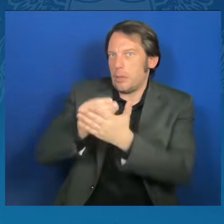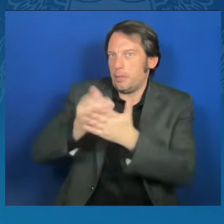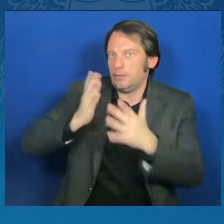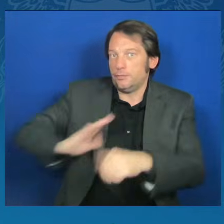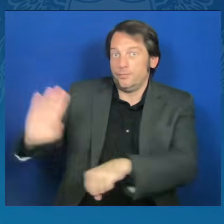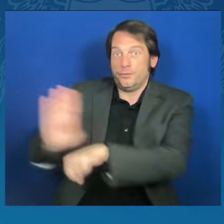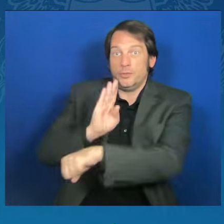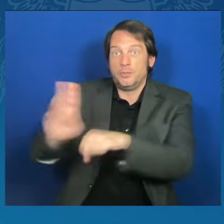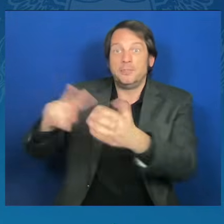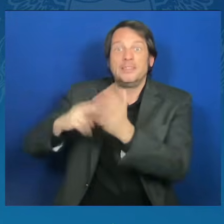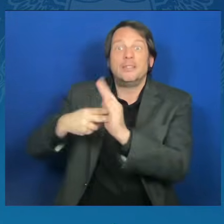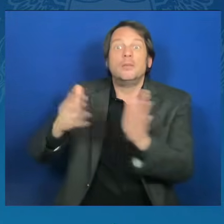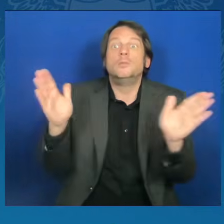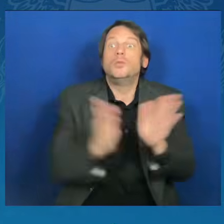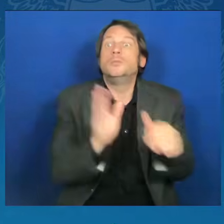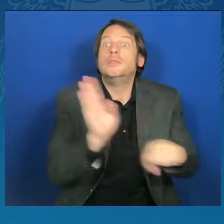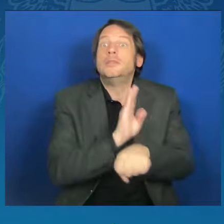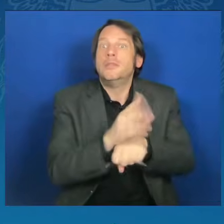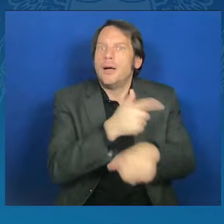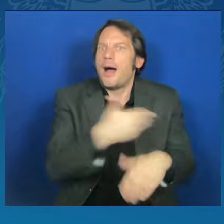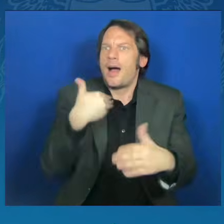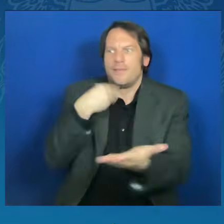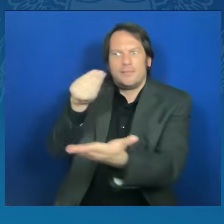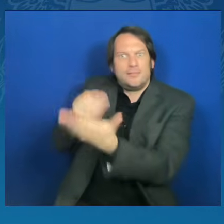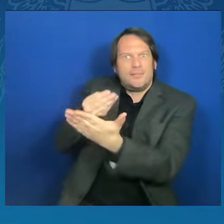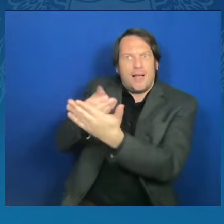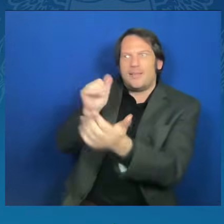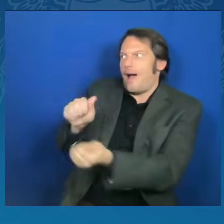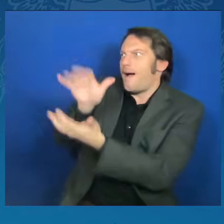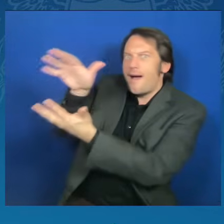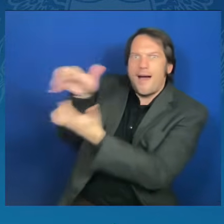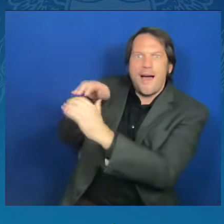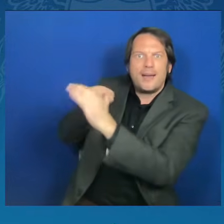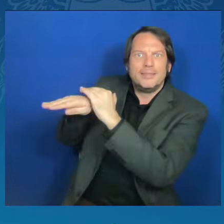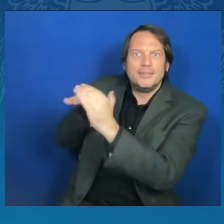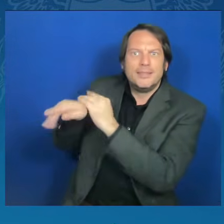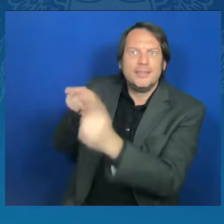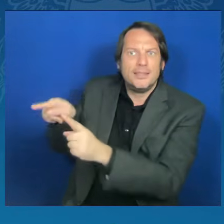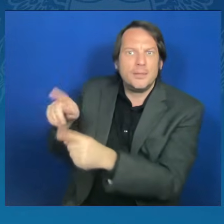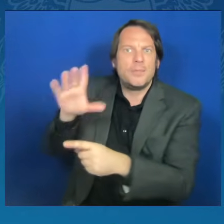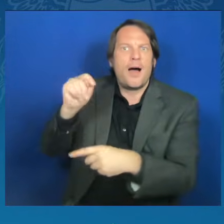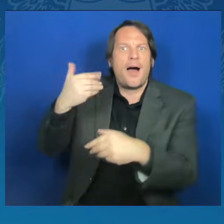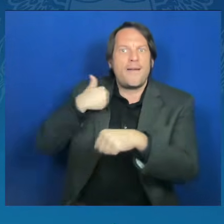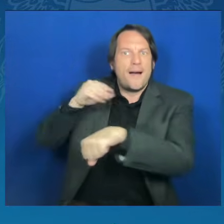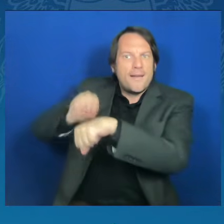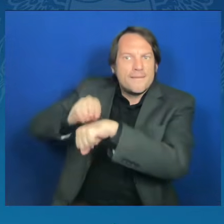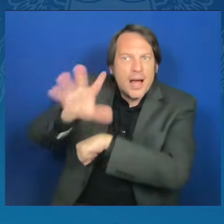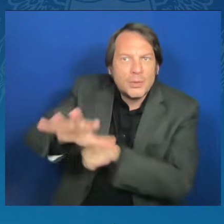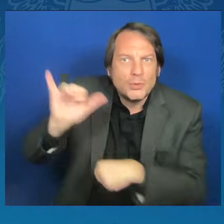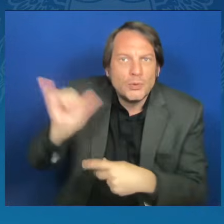Today, black owned businesses employ more than 1 million Americans and have a $50 billion annual payroll.